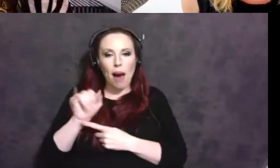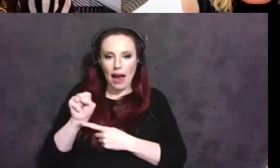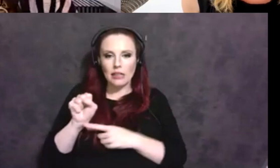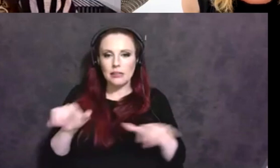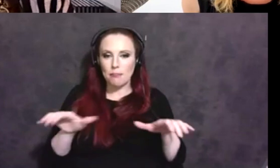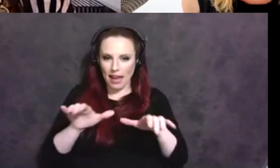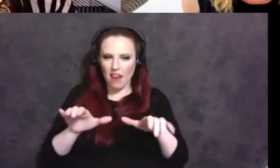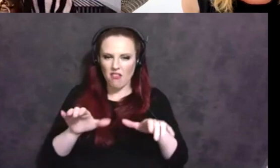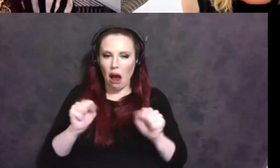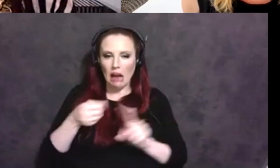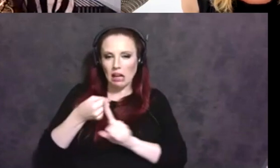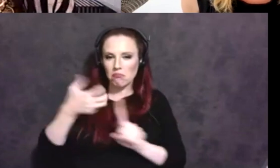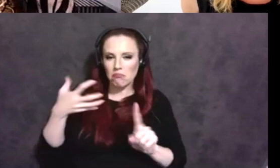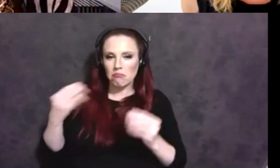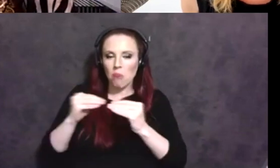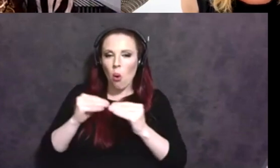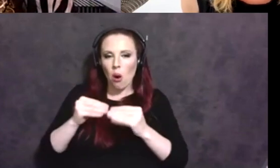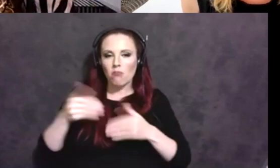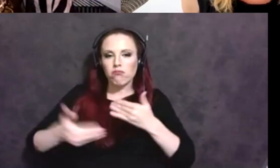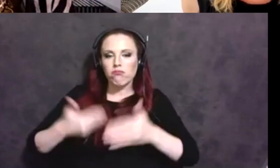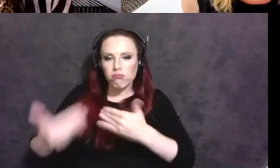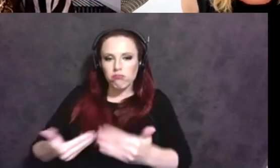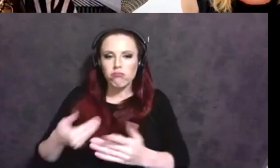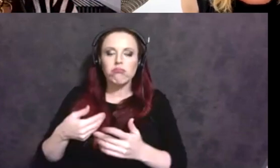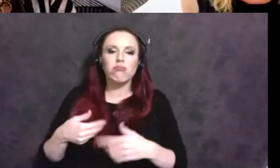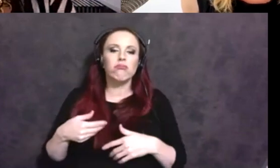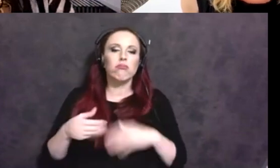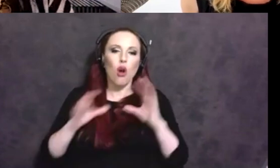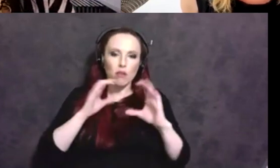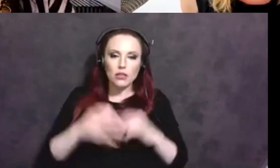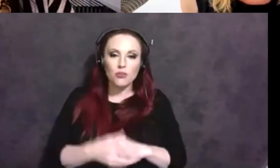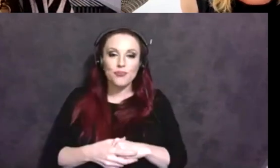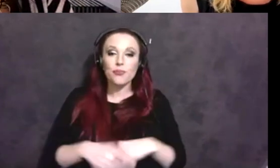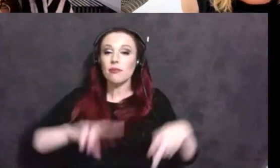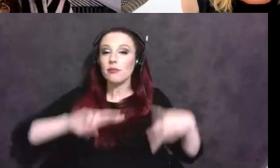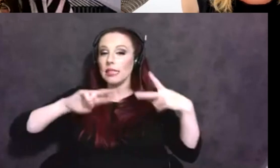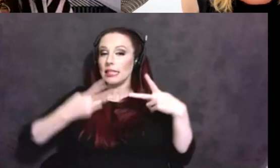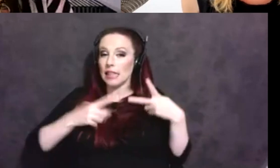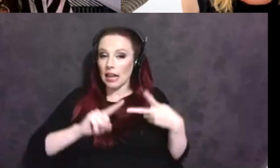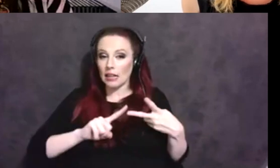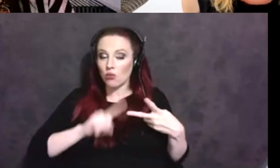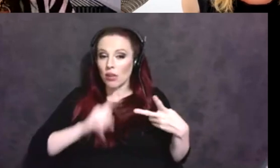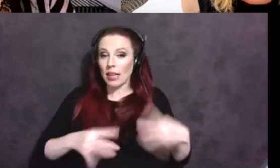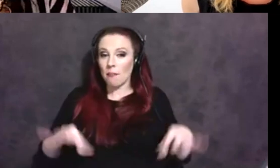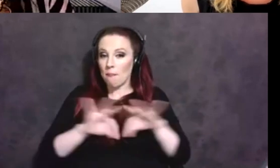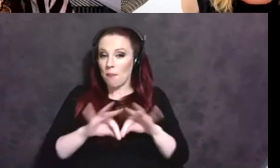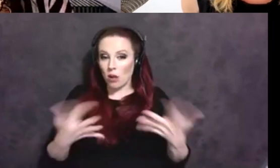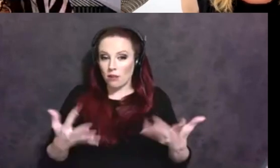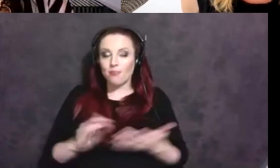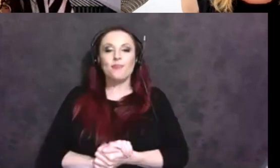The more activated we are the more likely we are to engage in bias behavior. I can talk